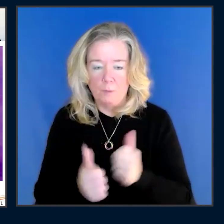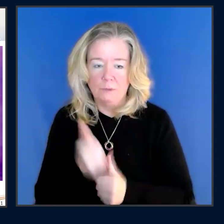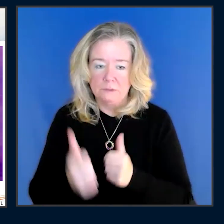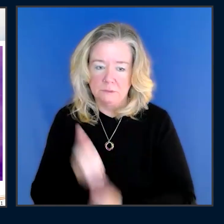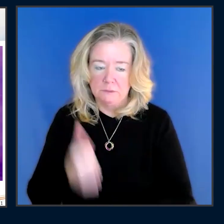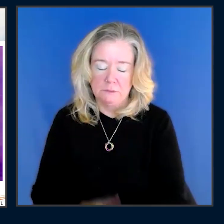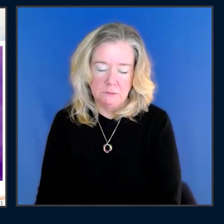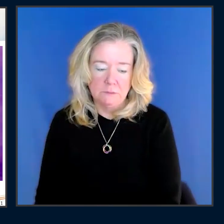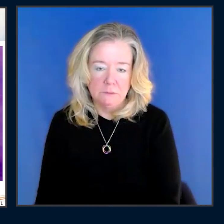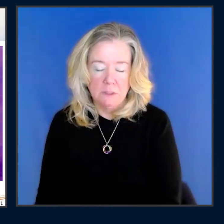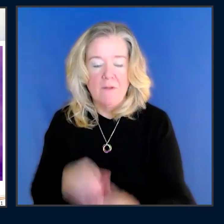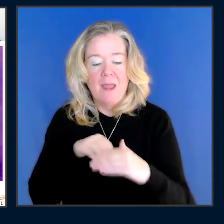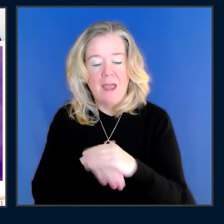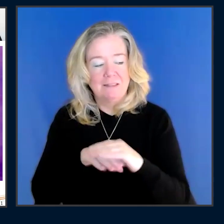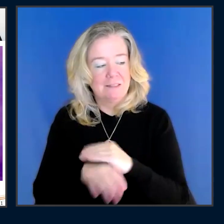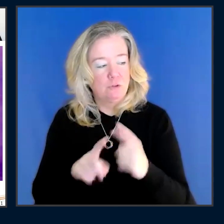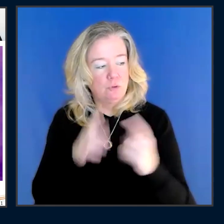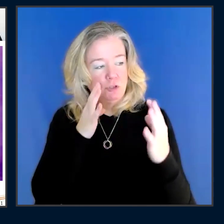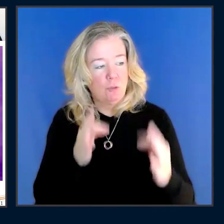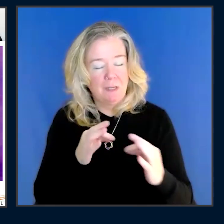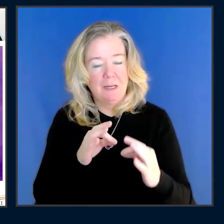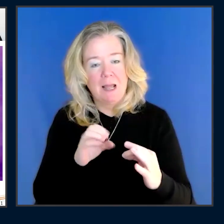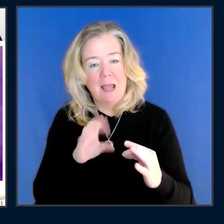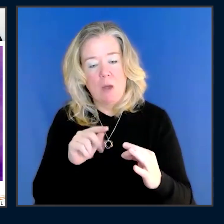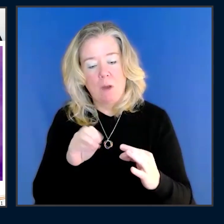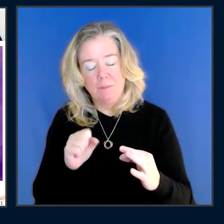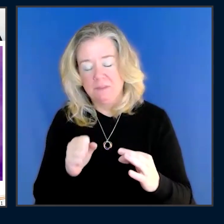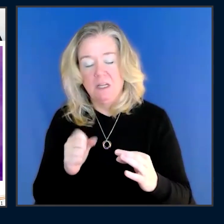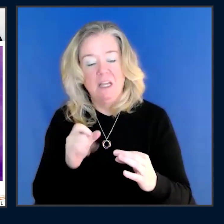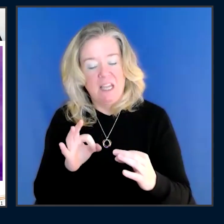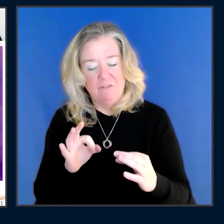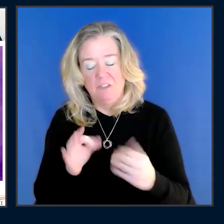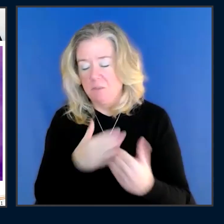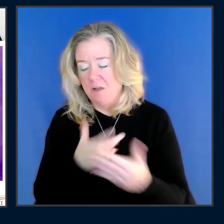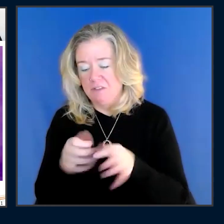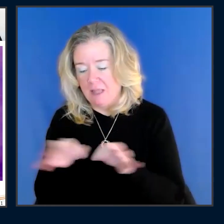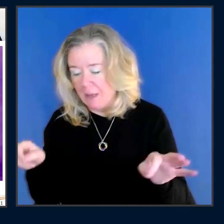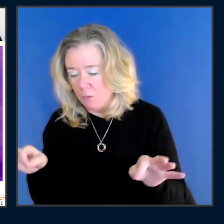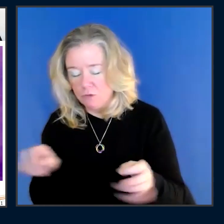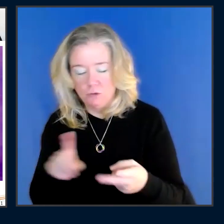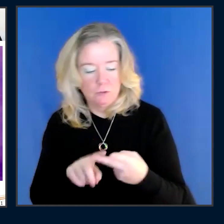is jeopardized. Access determines outcomes. And that is true whether it's language